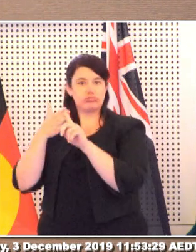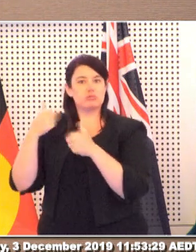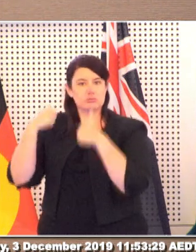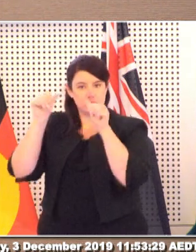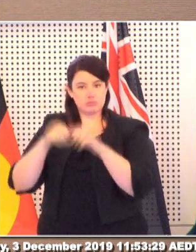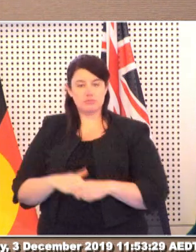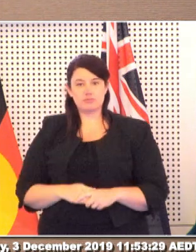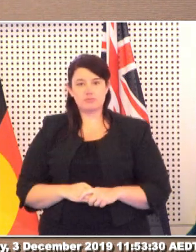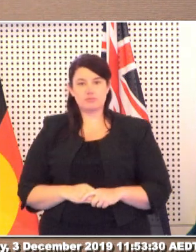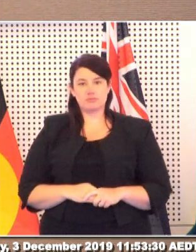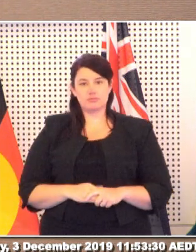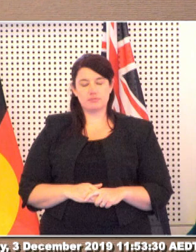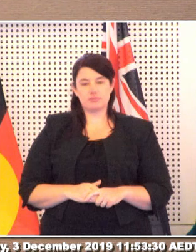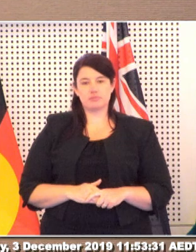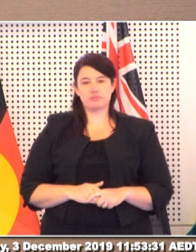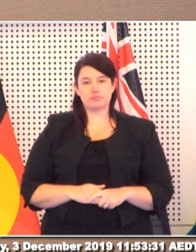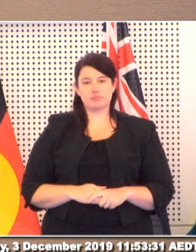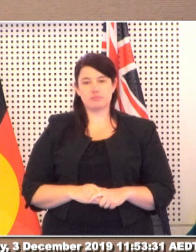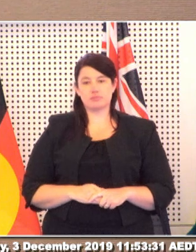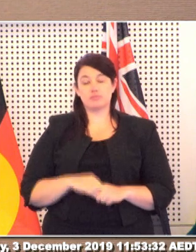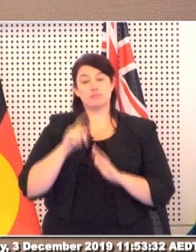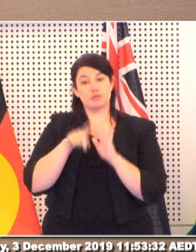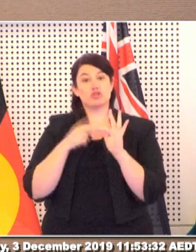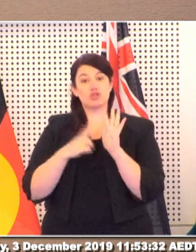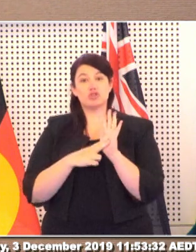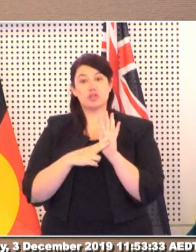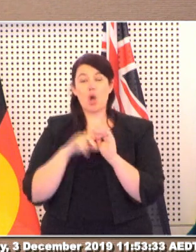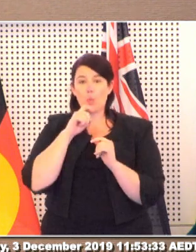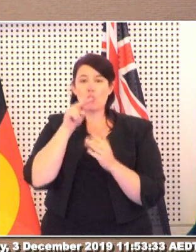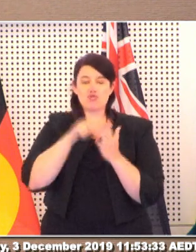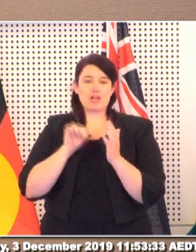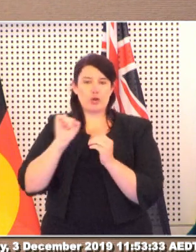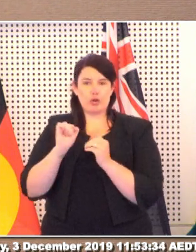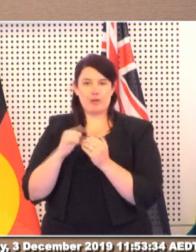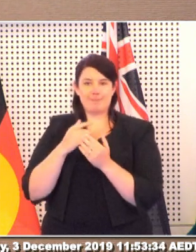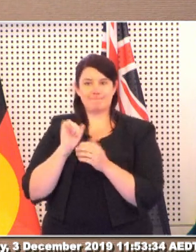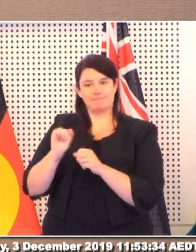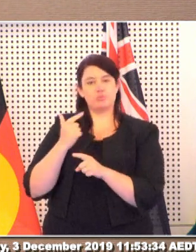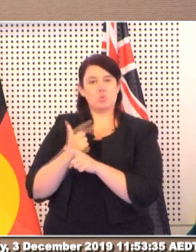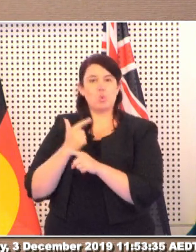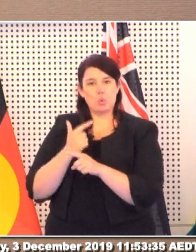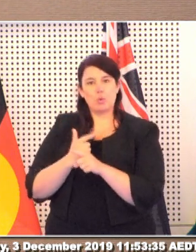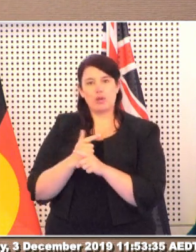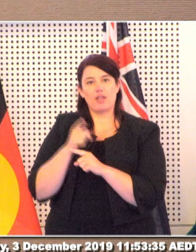She said herself – I will just read her words that she contributed to Shut In,